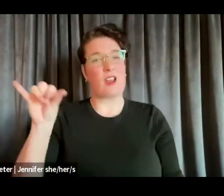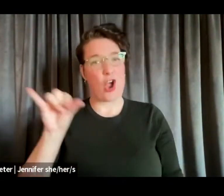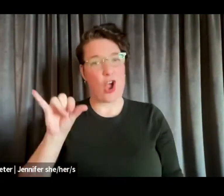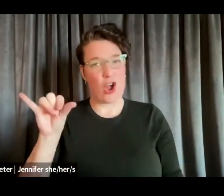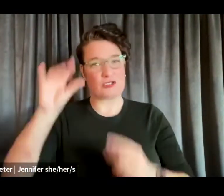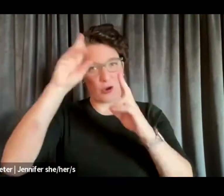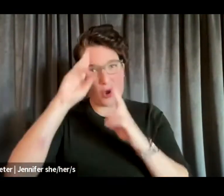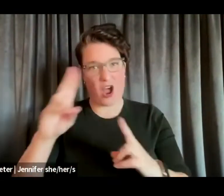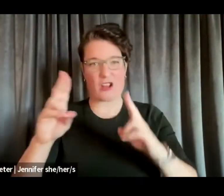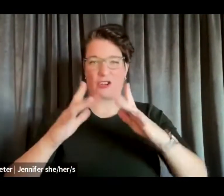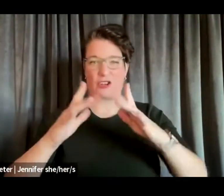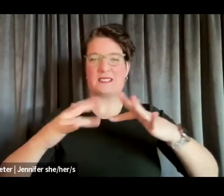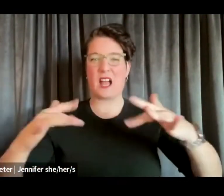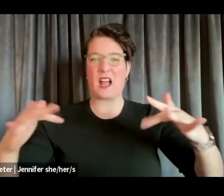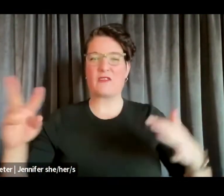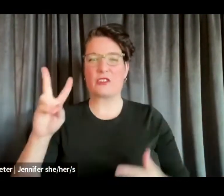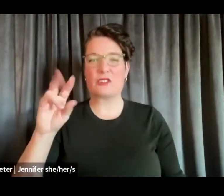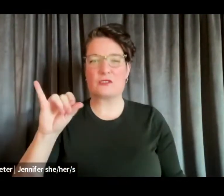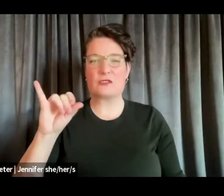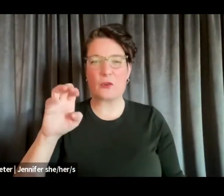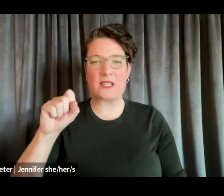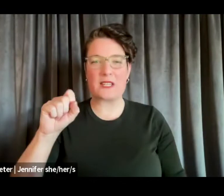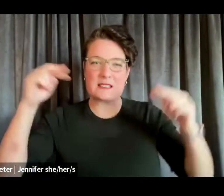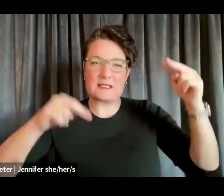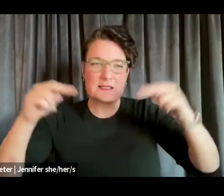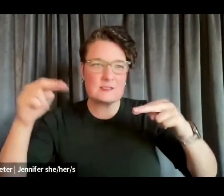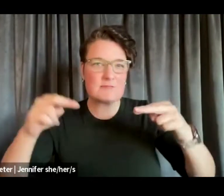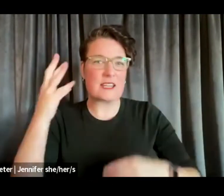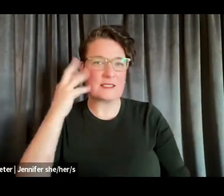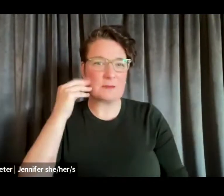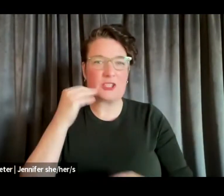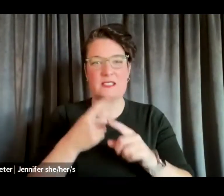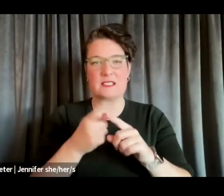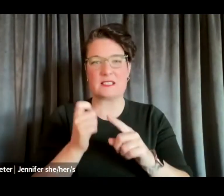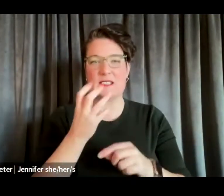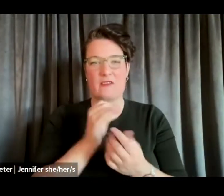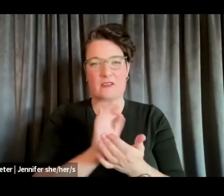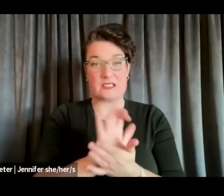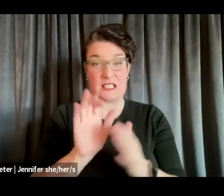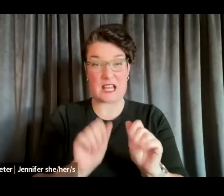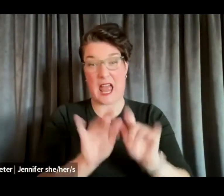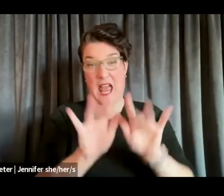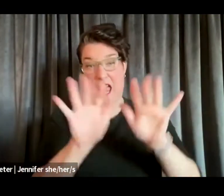the diverse voices and experiences of the diaspora from the past in the